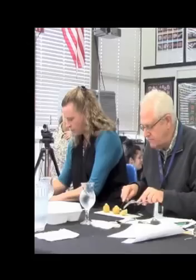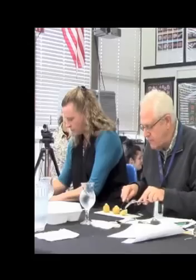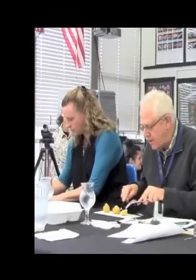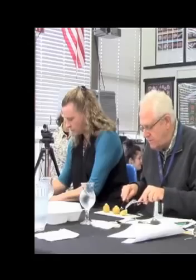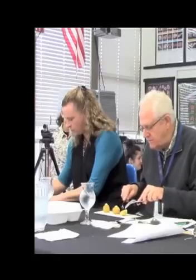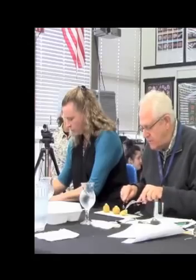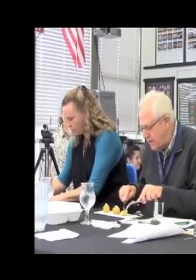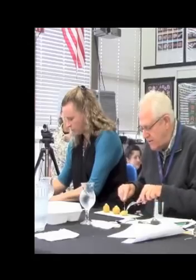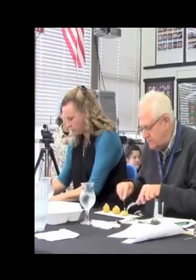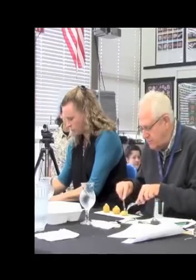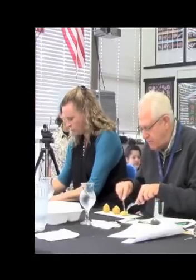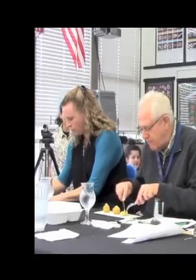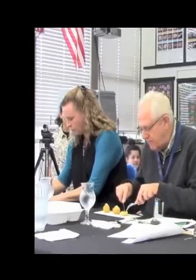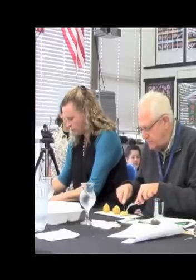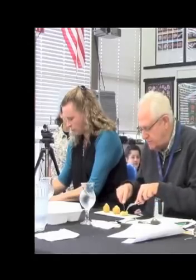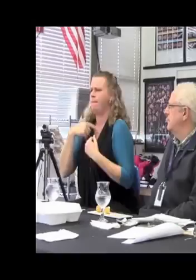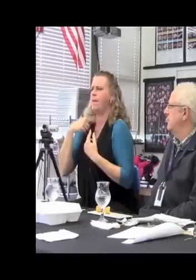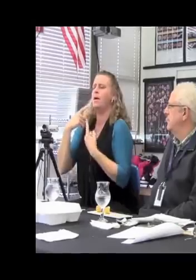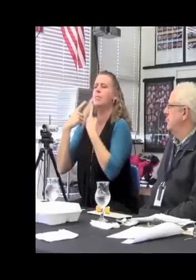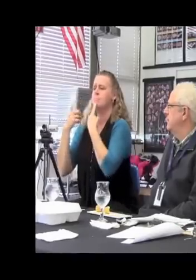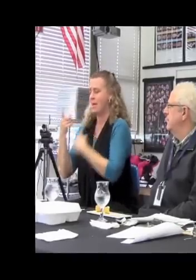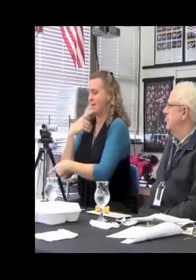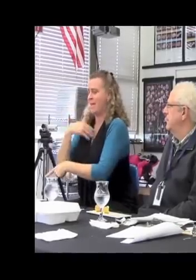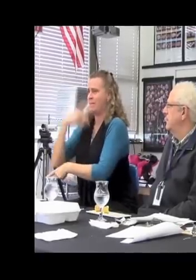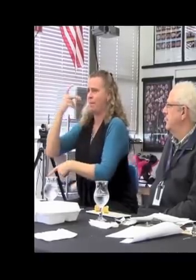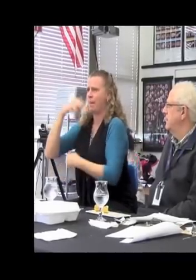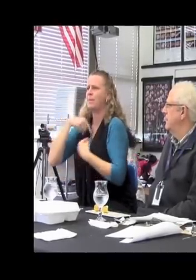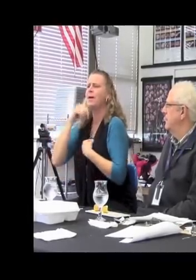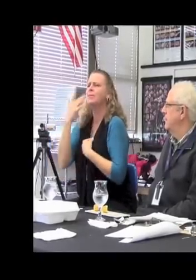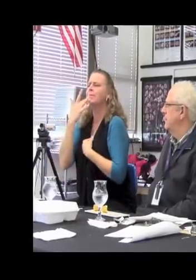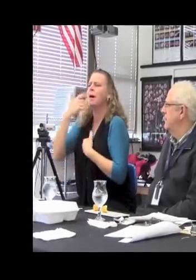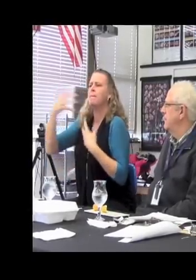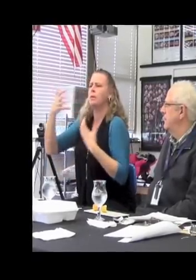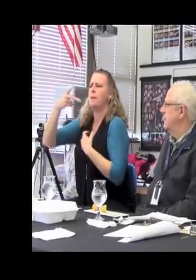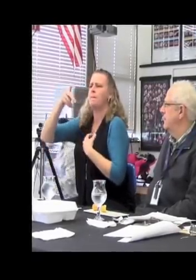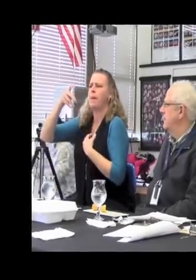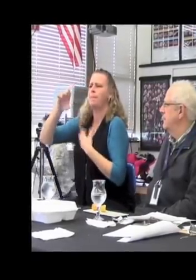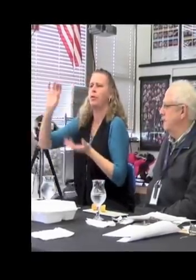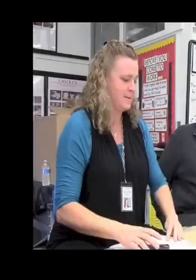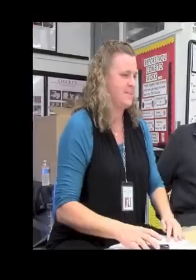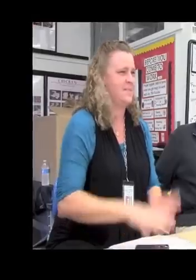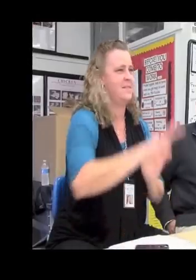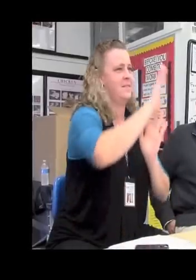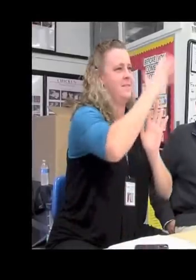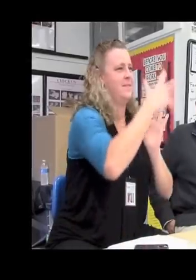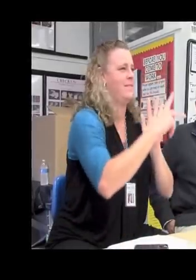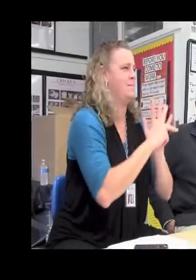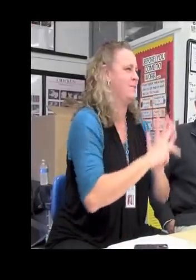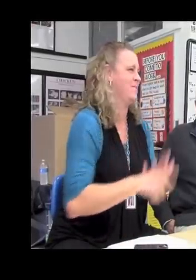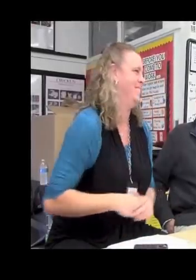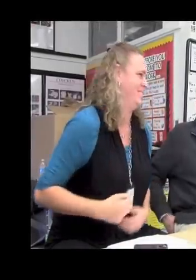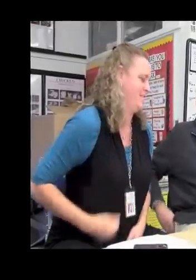Judge Shelly: This menu lists pepper, but don't taste much pepper... Judge Shelly: 5th period wins!